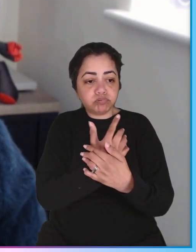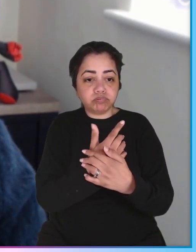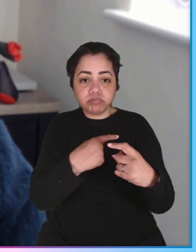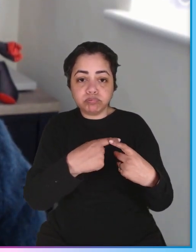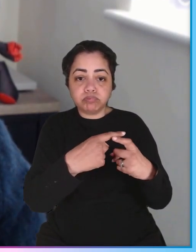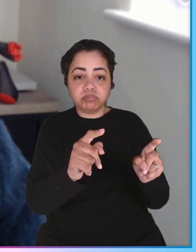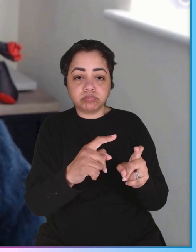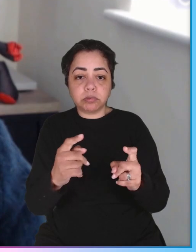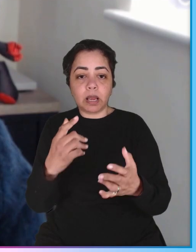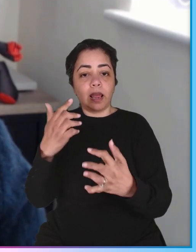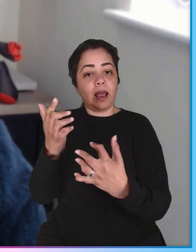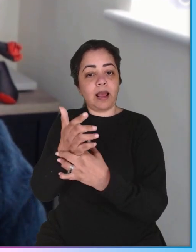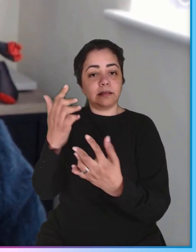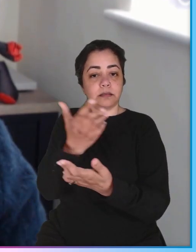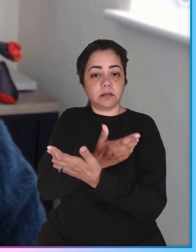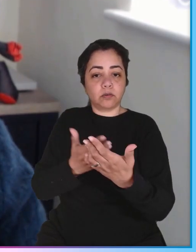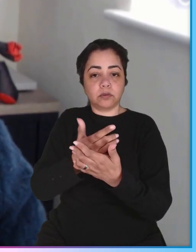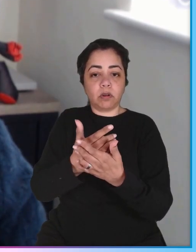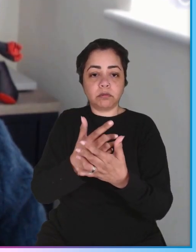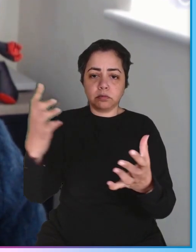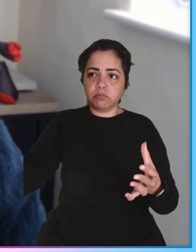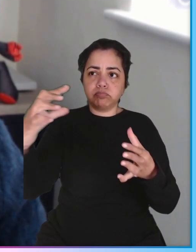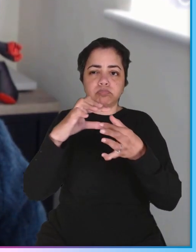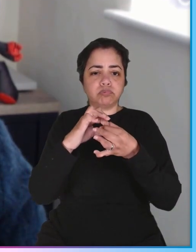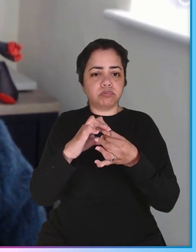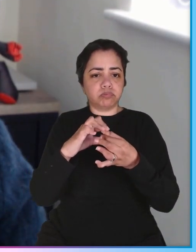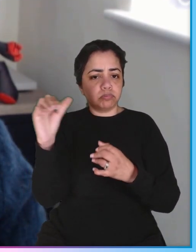so that controls are positioned comfortably